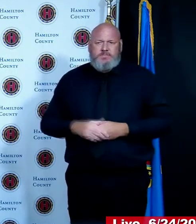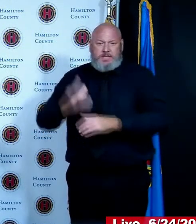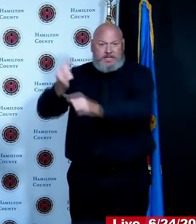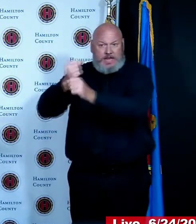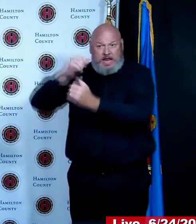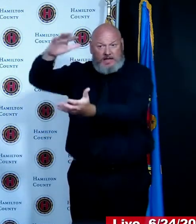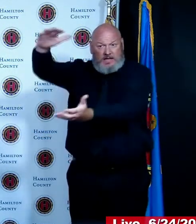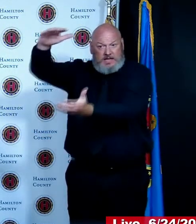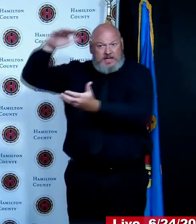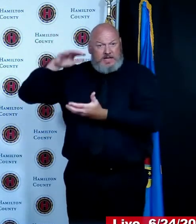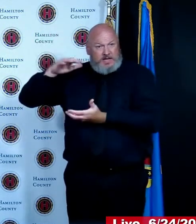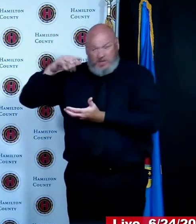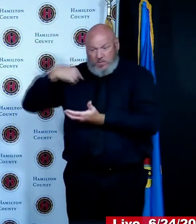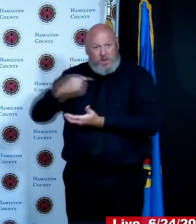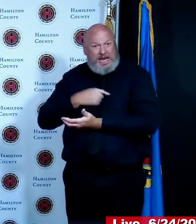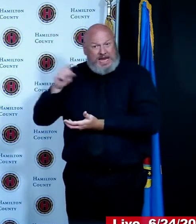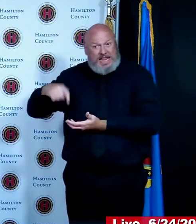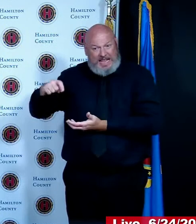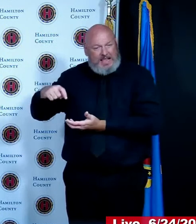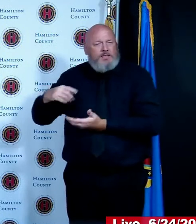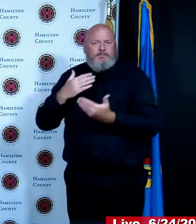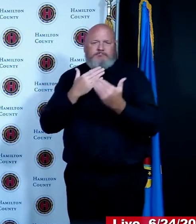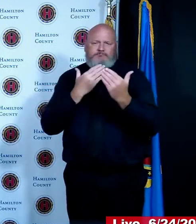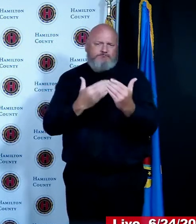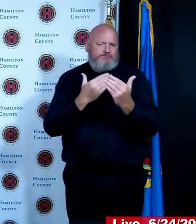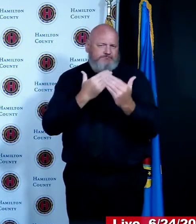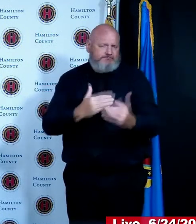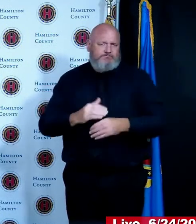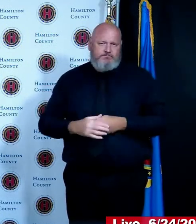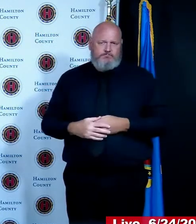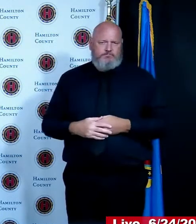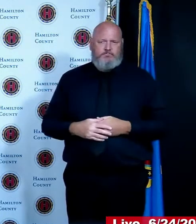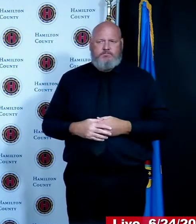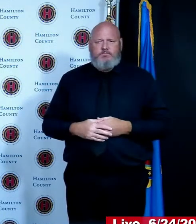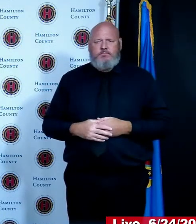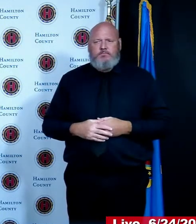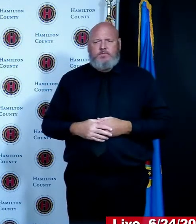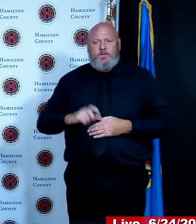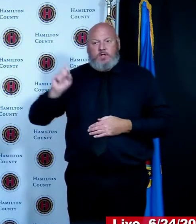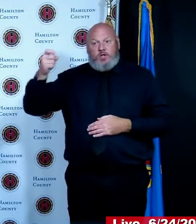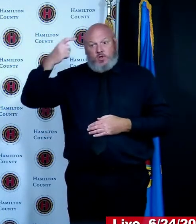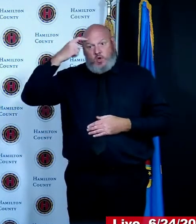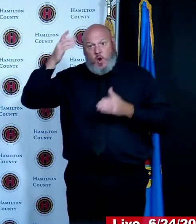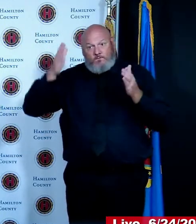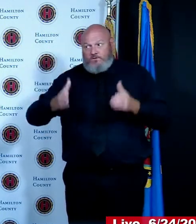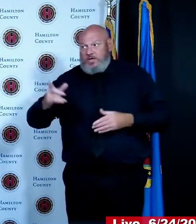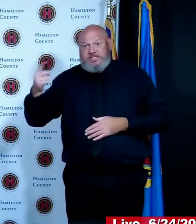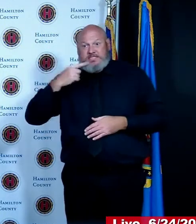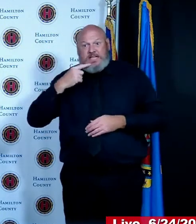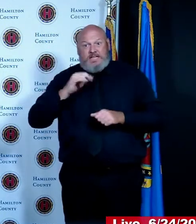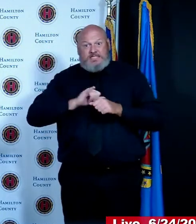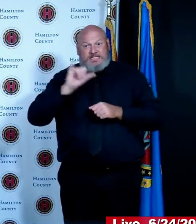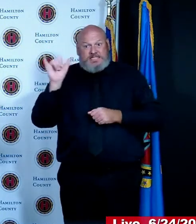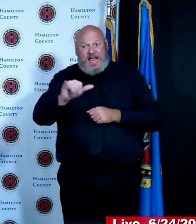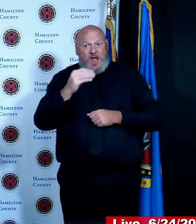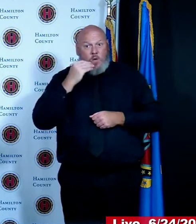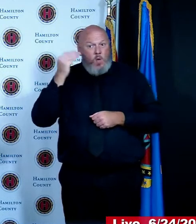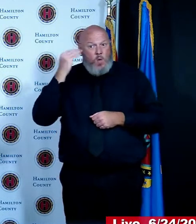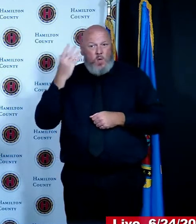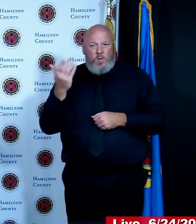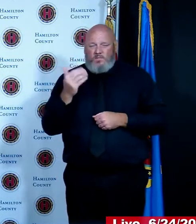all the stay-at-home order was hard losing businesses was incredibly difficult our